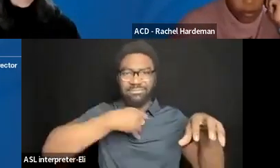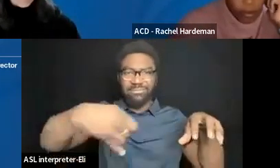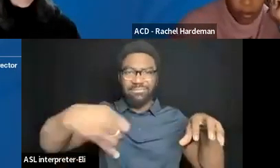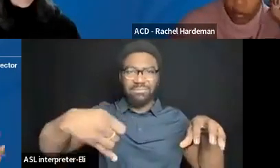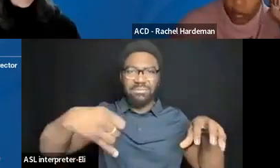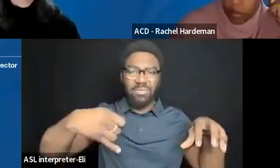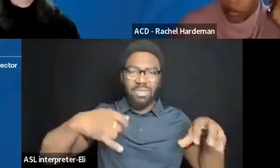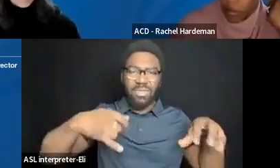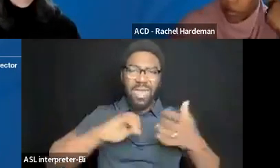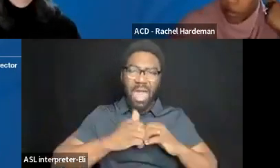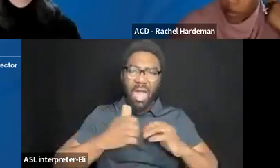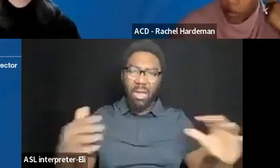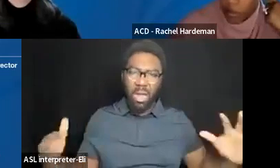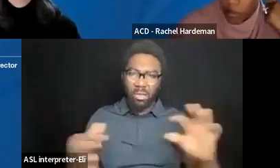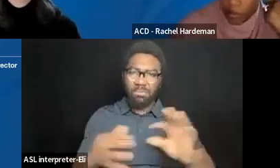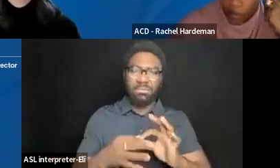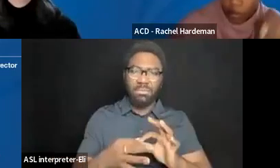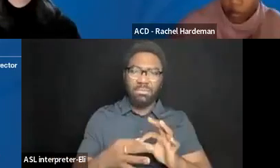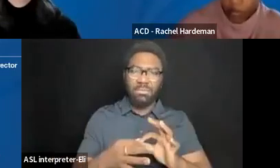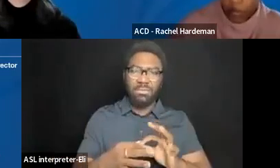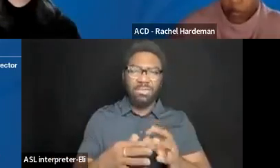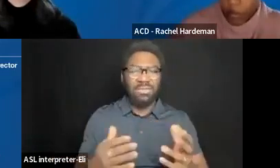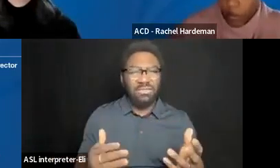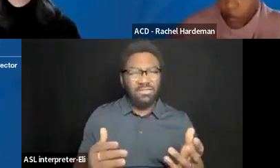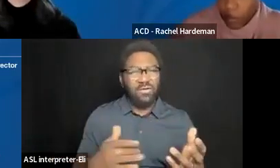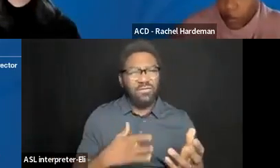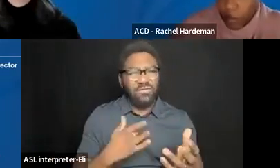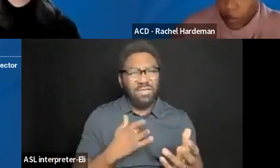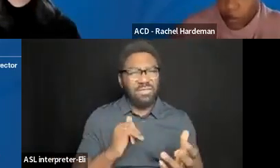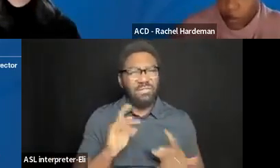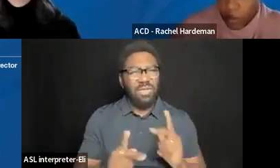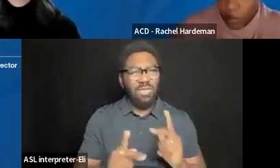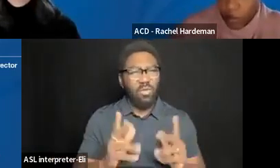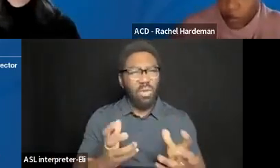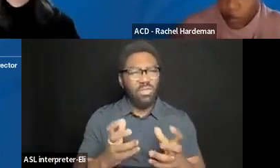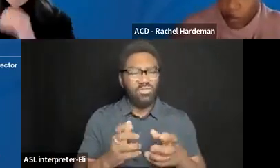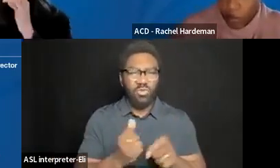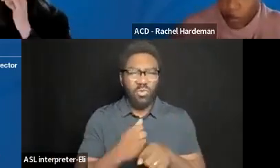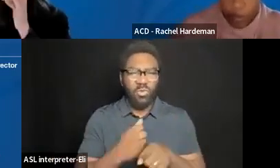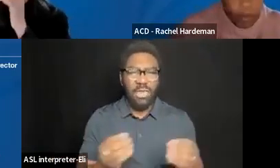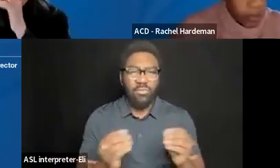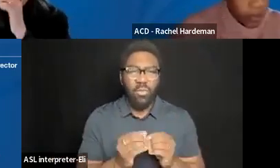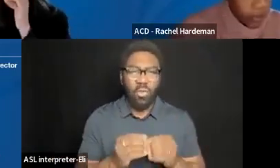let's create another silo, and the problem with siloing isn't always the org chart.